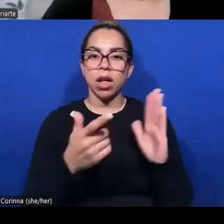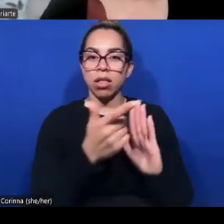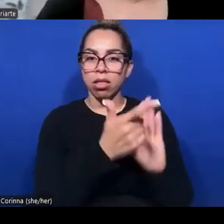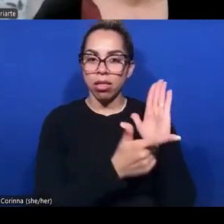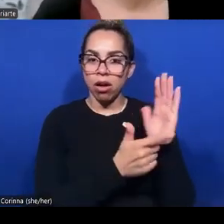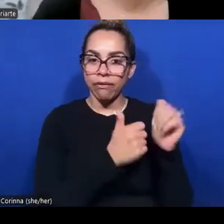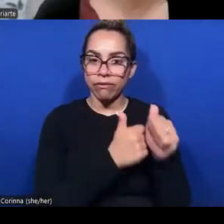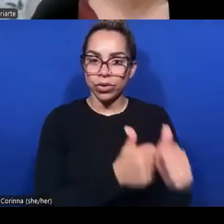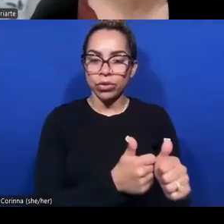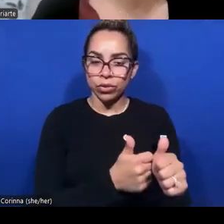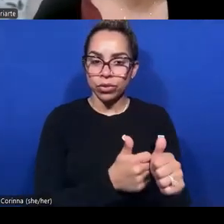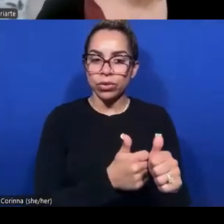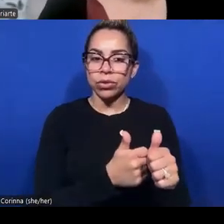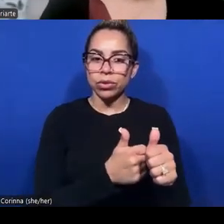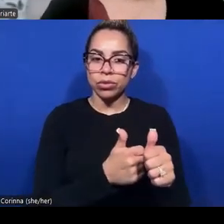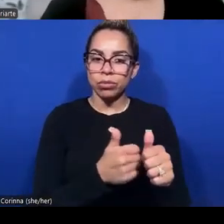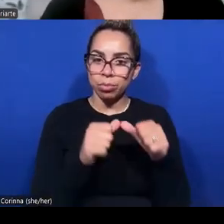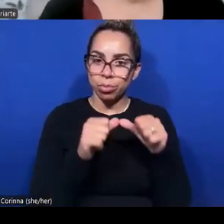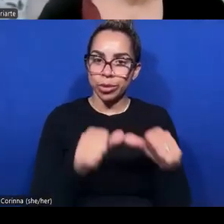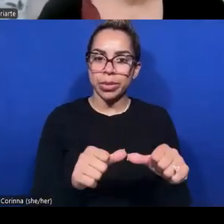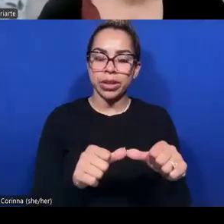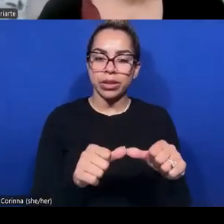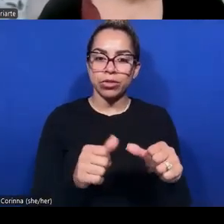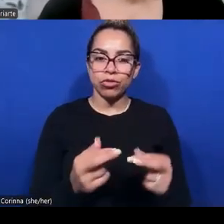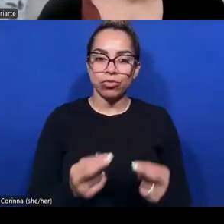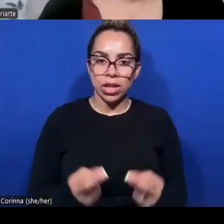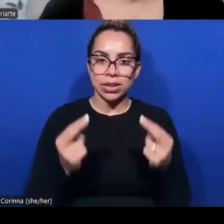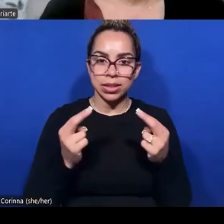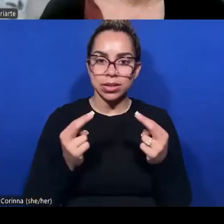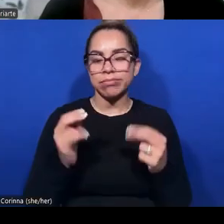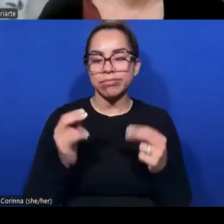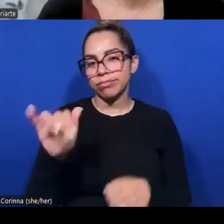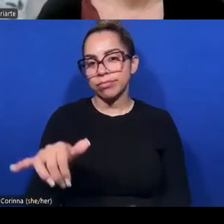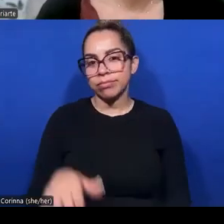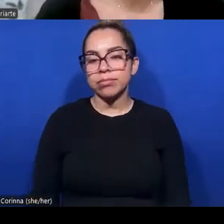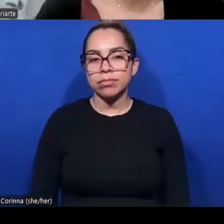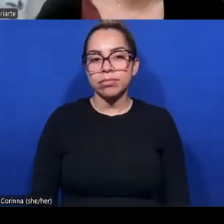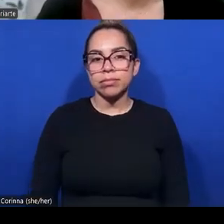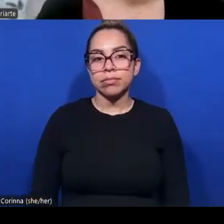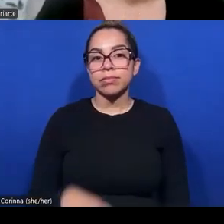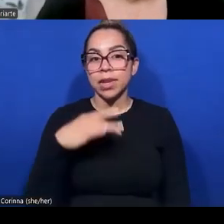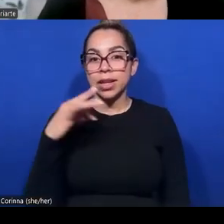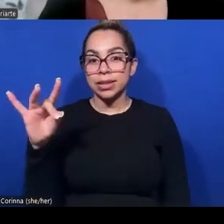That's what it means, an individual residing in the U.S, you have to be 18 years or older,